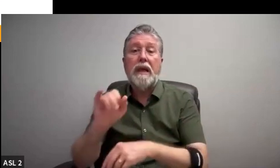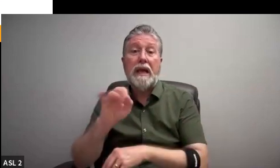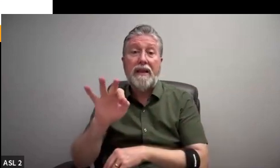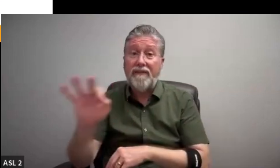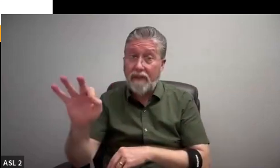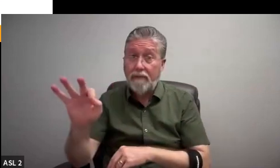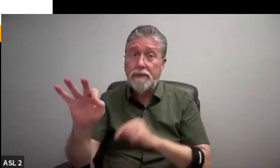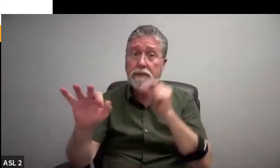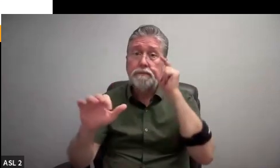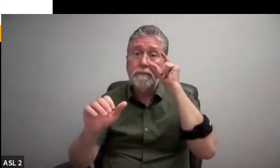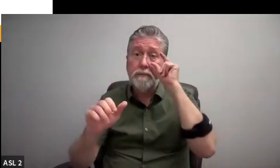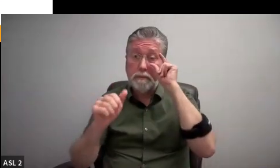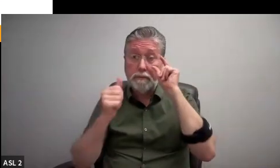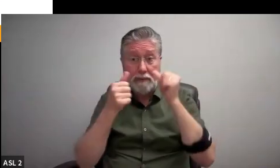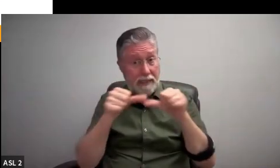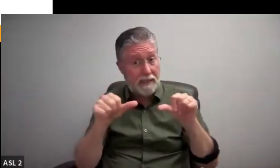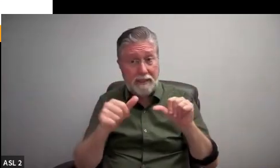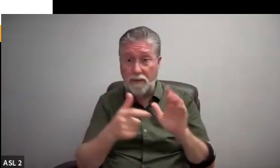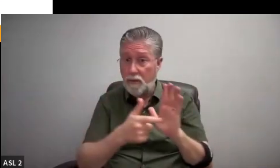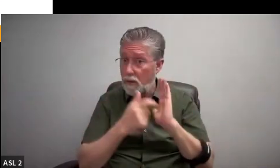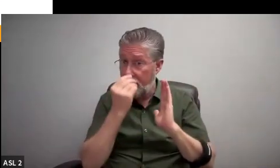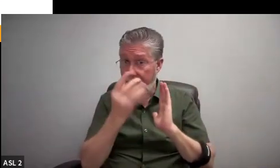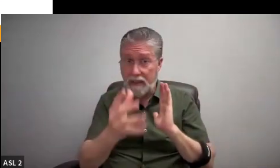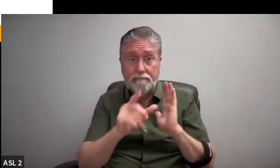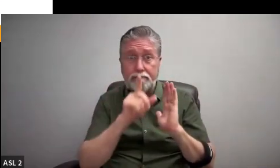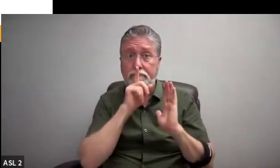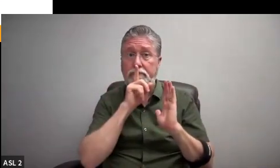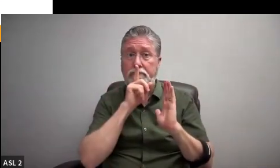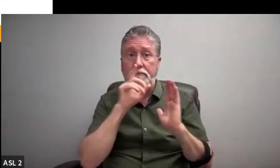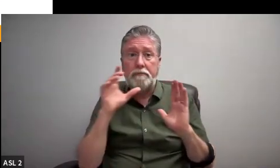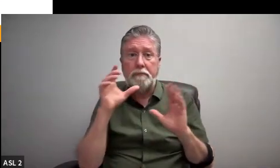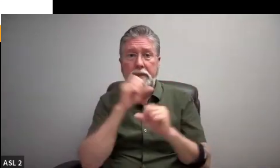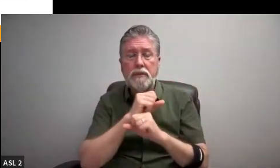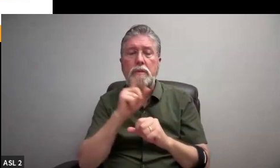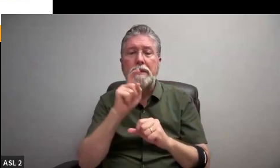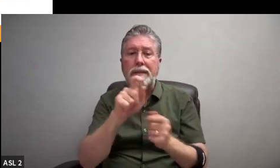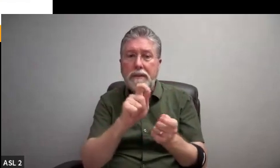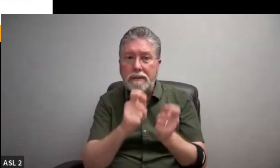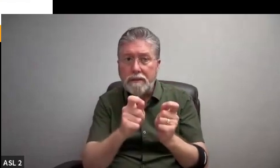information is not included or any corrections or changes are needed to the current IFF or fund